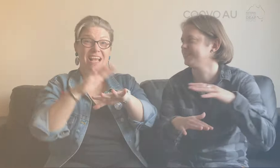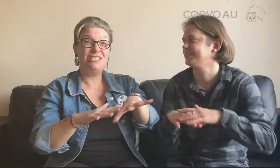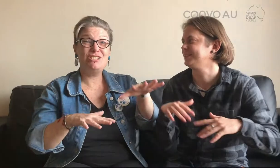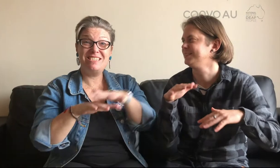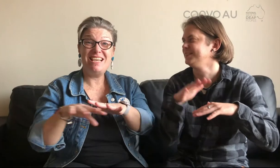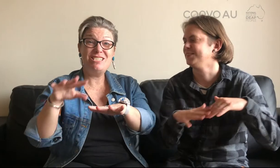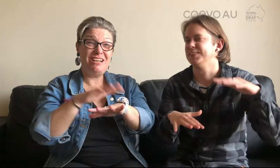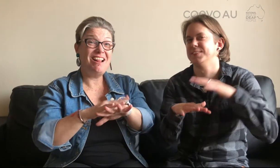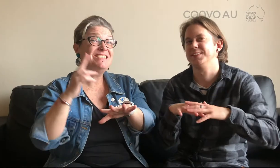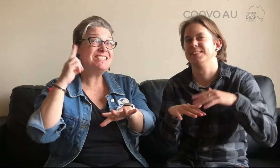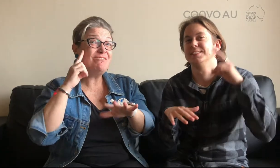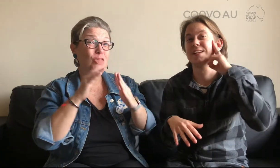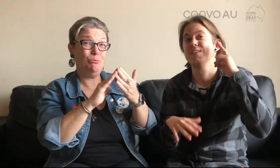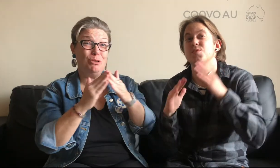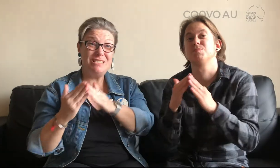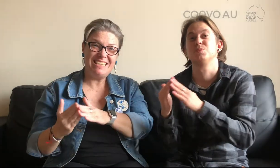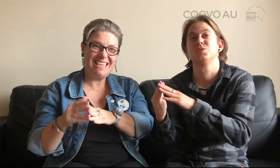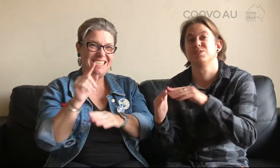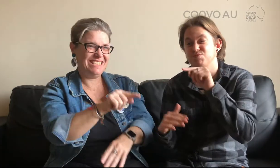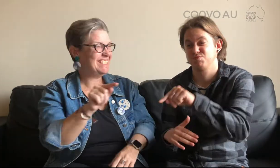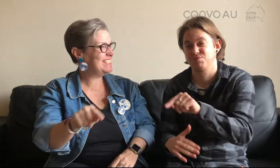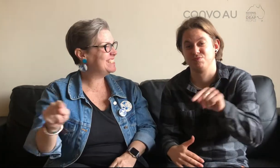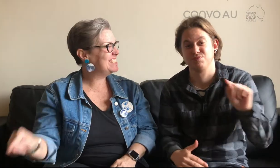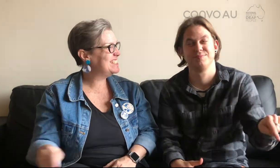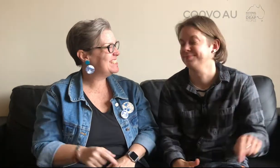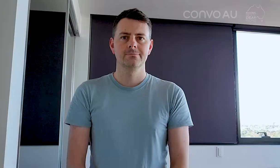International Deaf Community